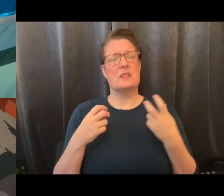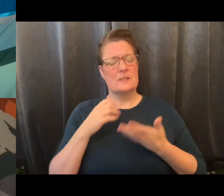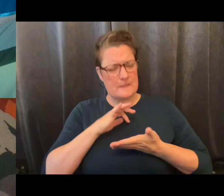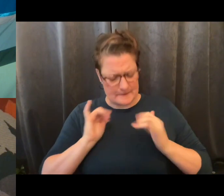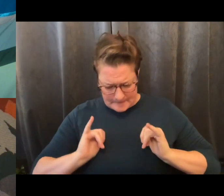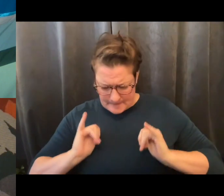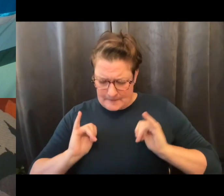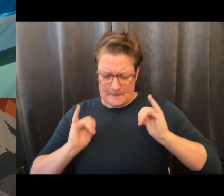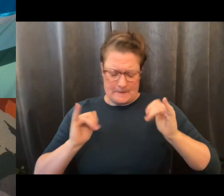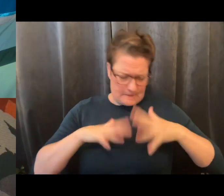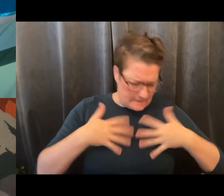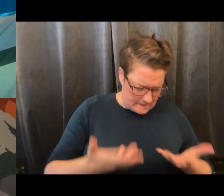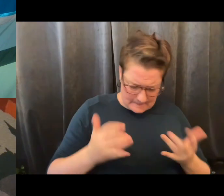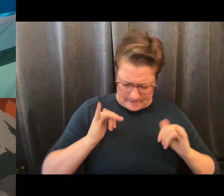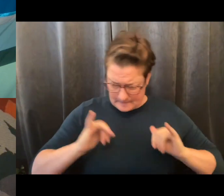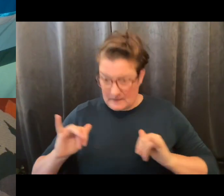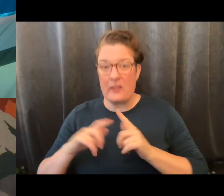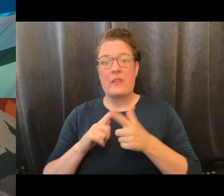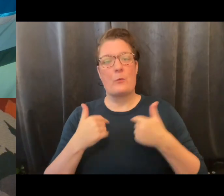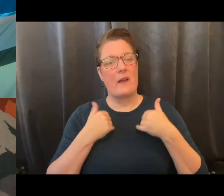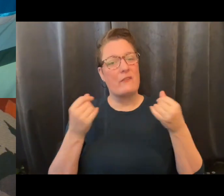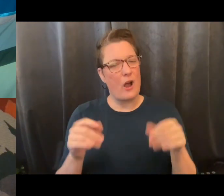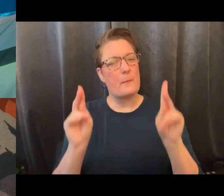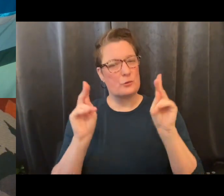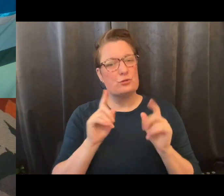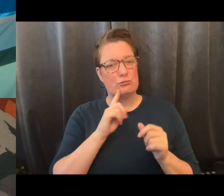have opportunity to really feel at one, Nomy: Mmhmm